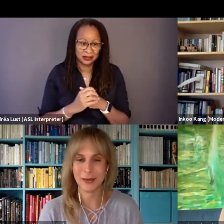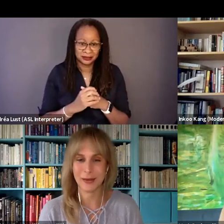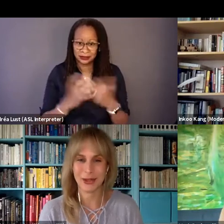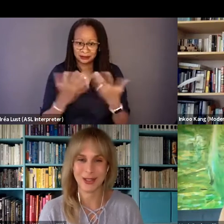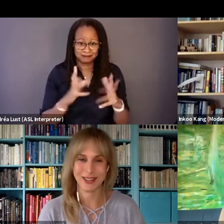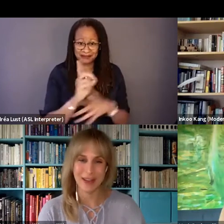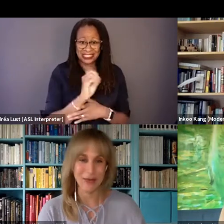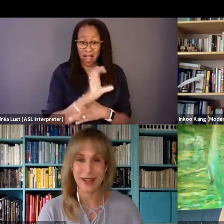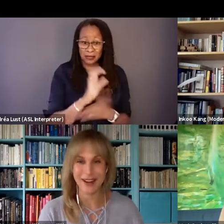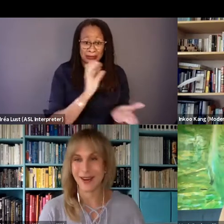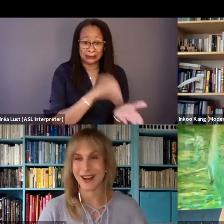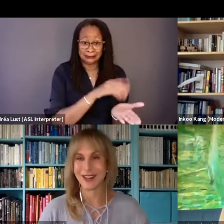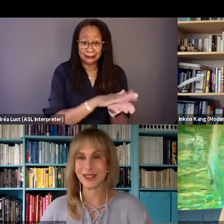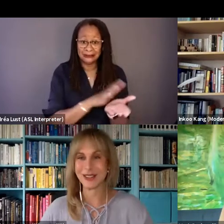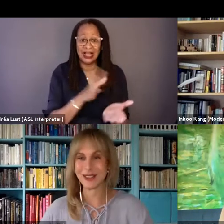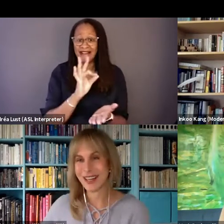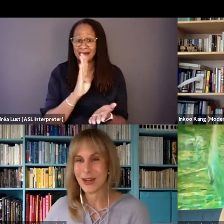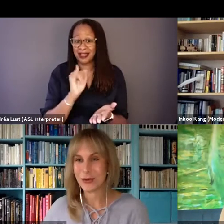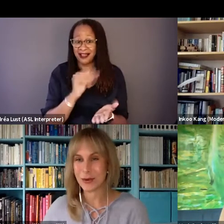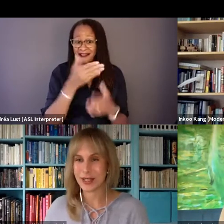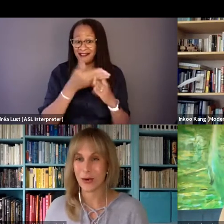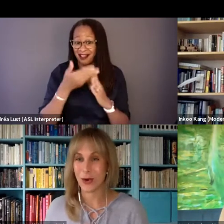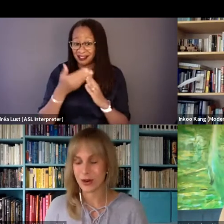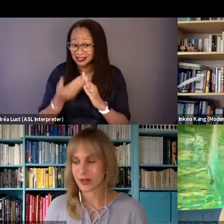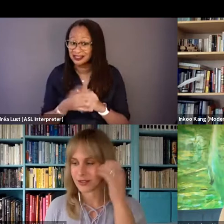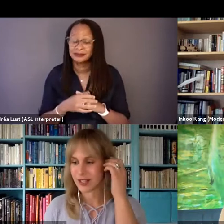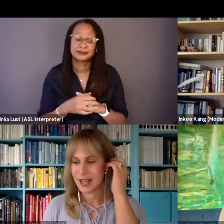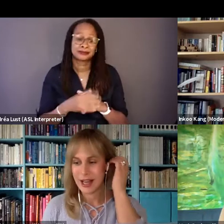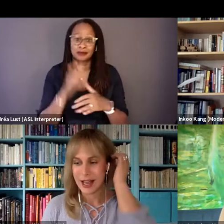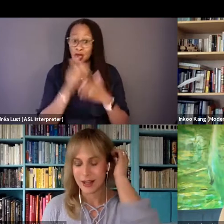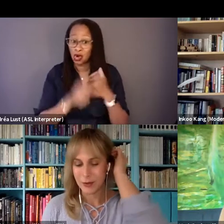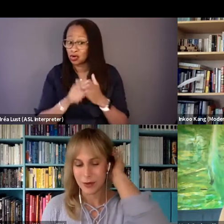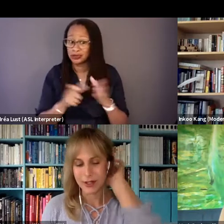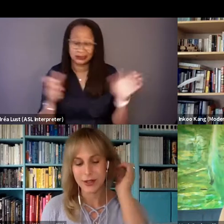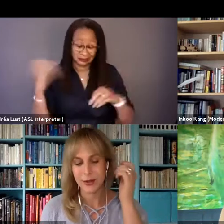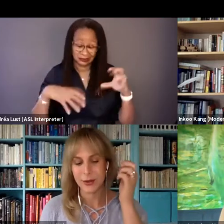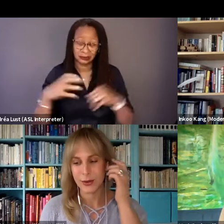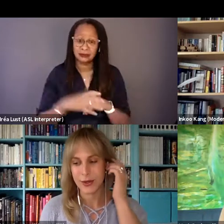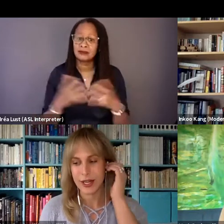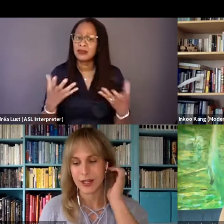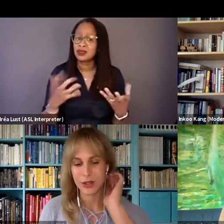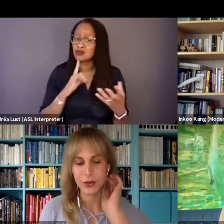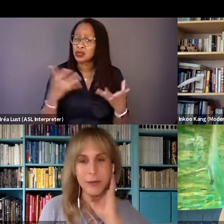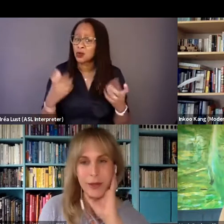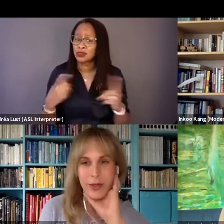that were just FBI files or articles. And we wanted to create a treatment